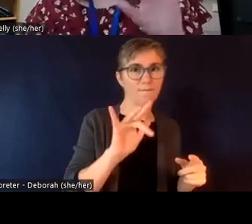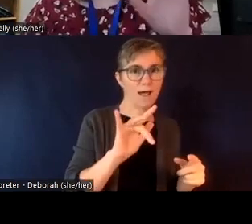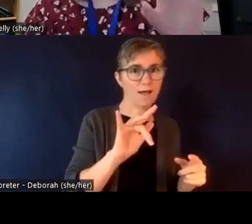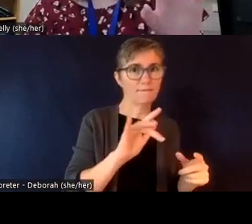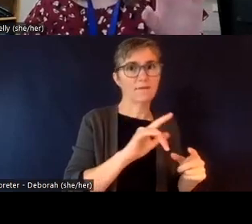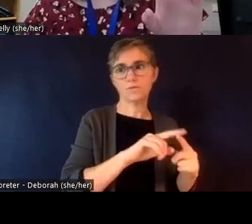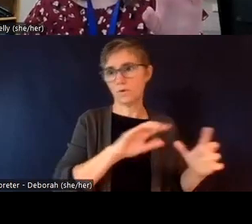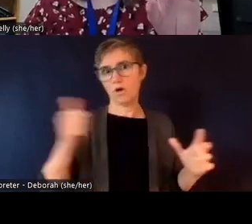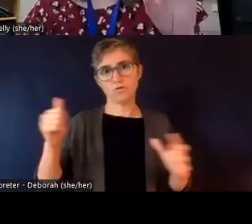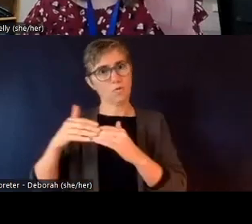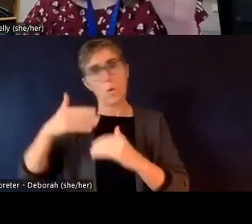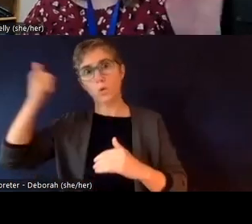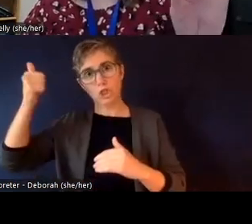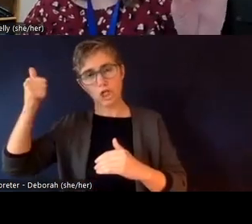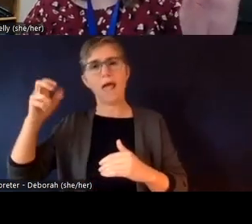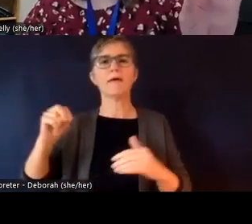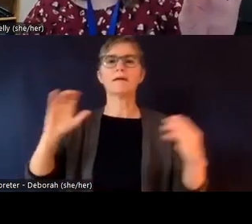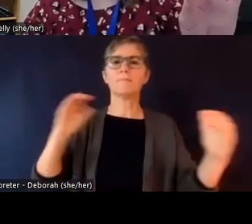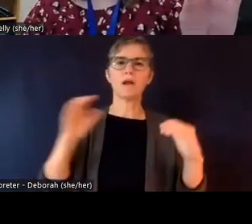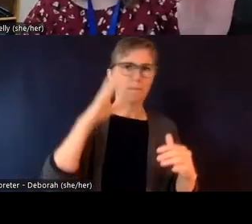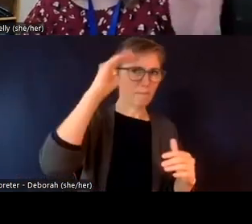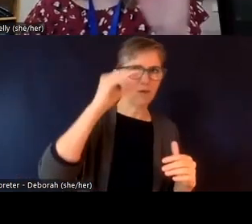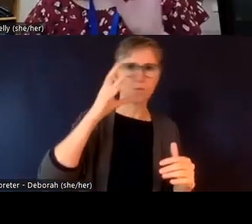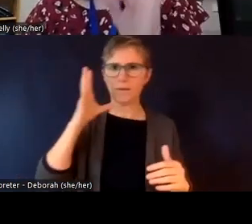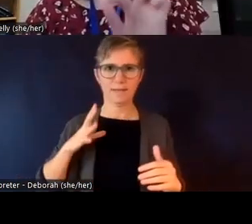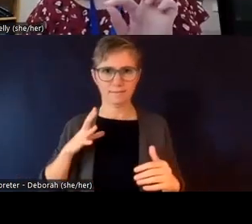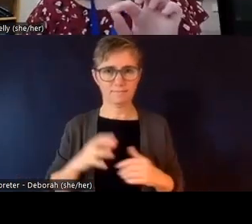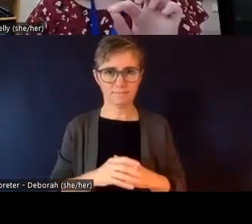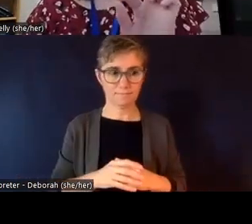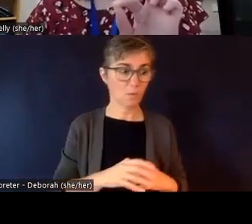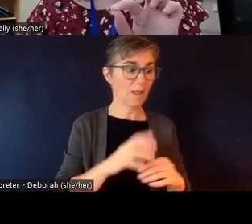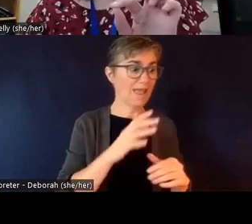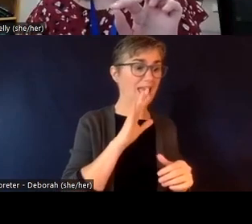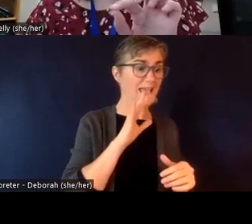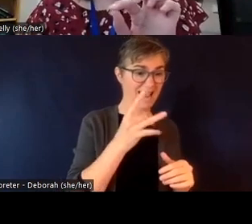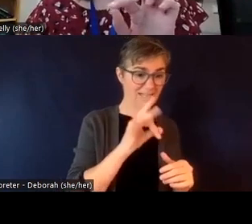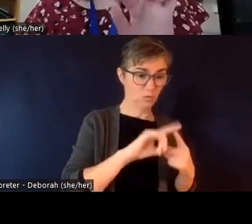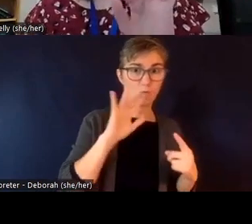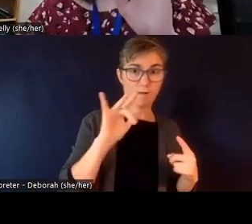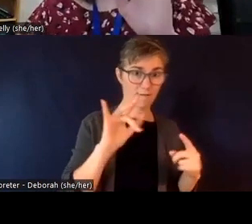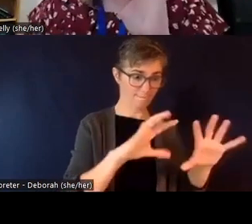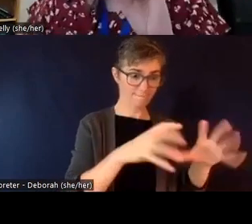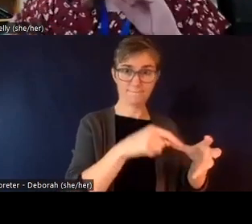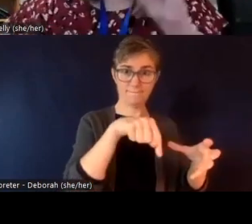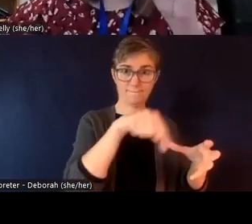So what we found was that 18 to 25 year olds, compared to all groups of older adults, sorry,